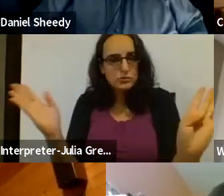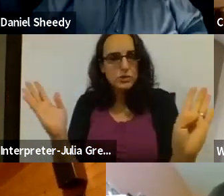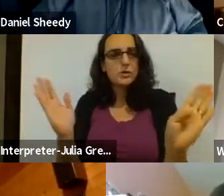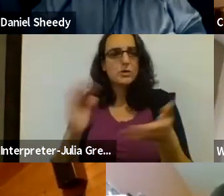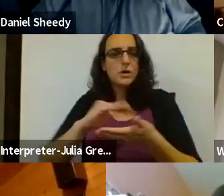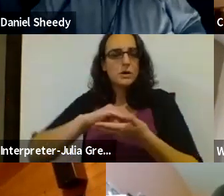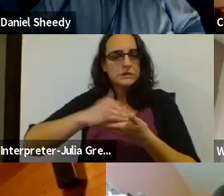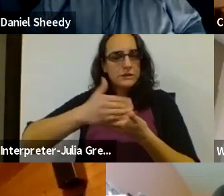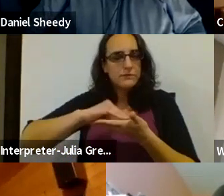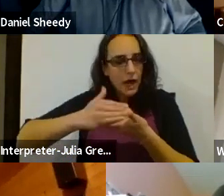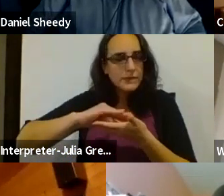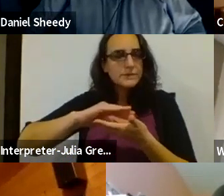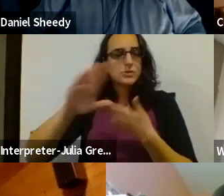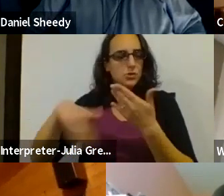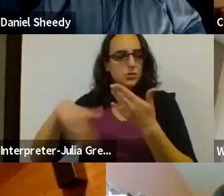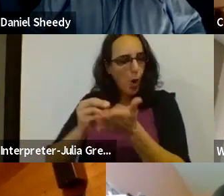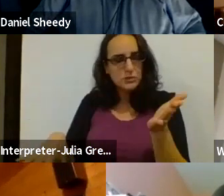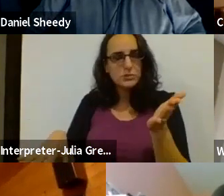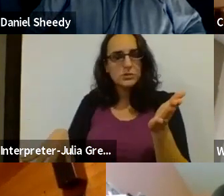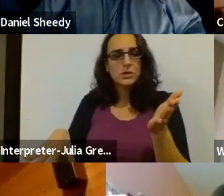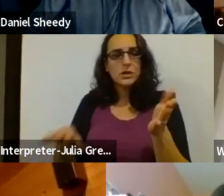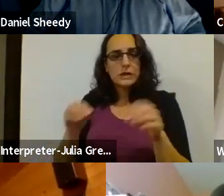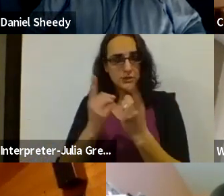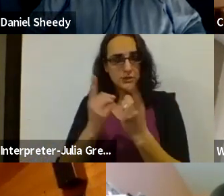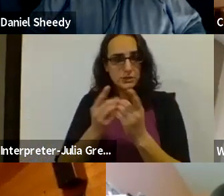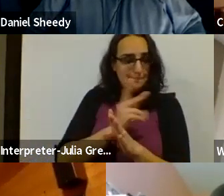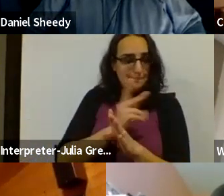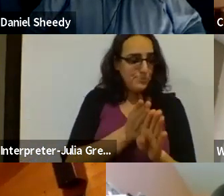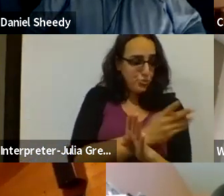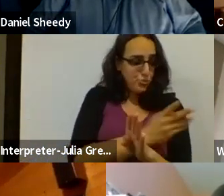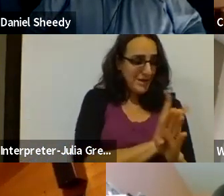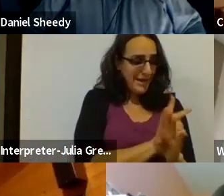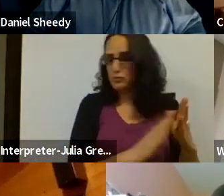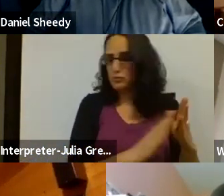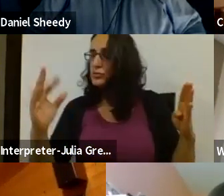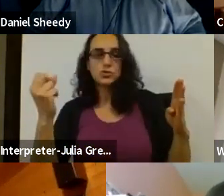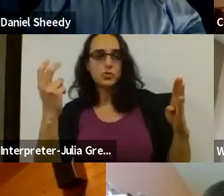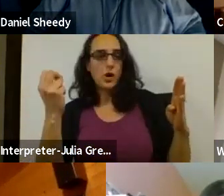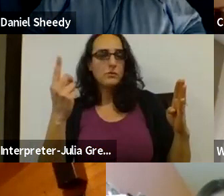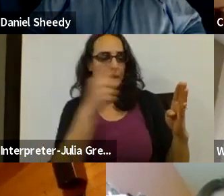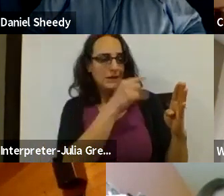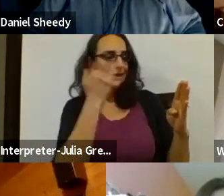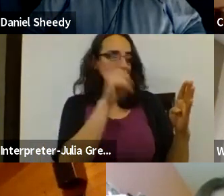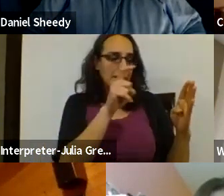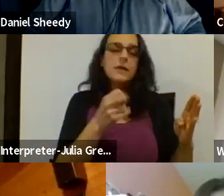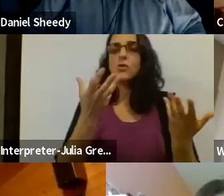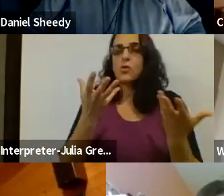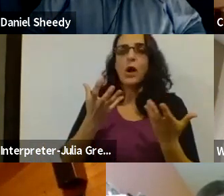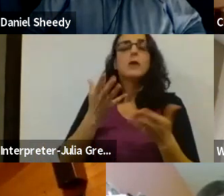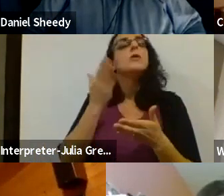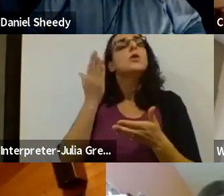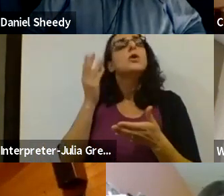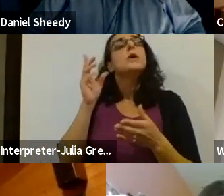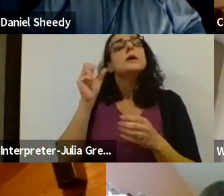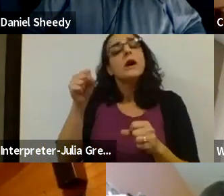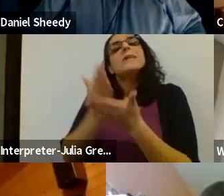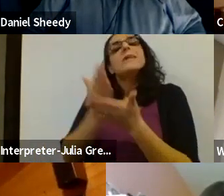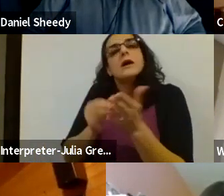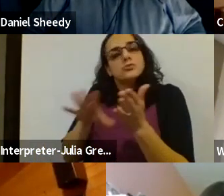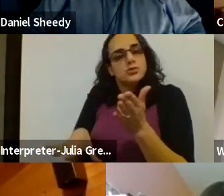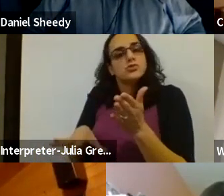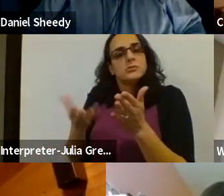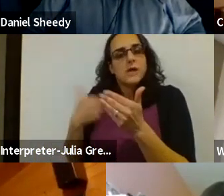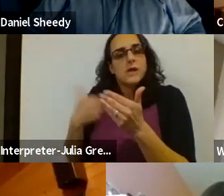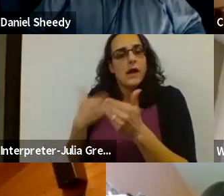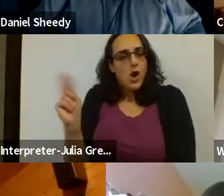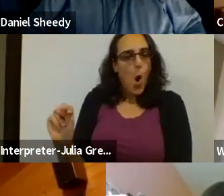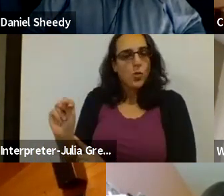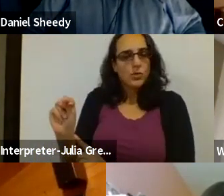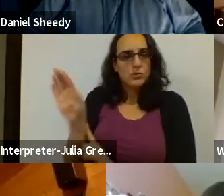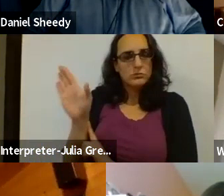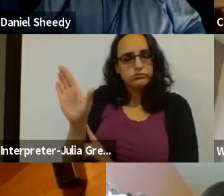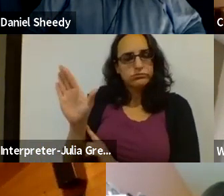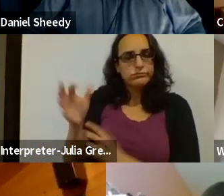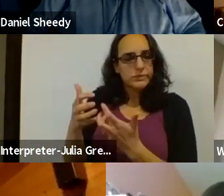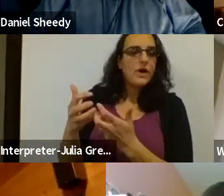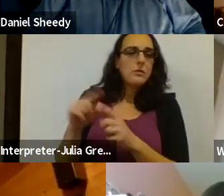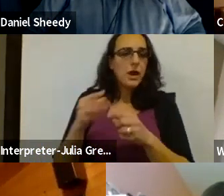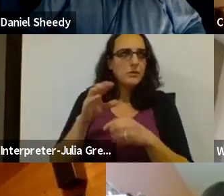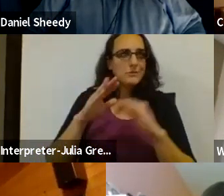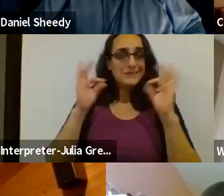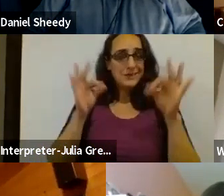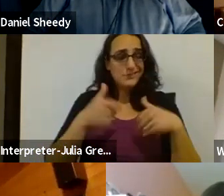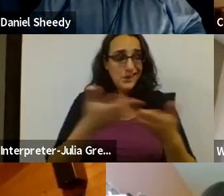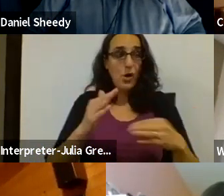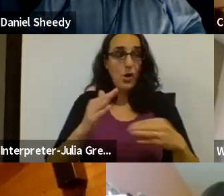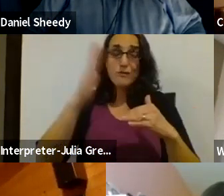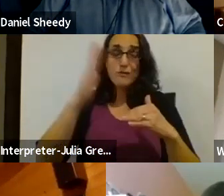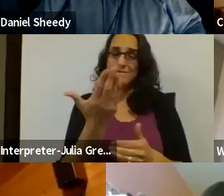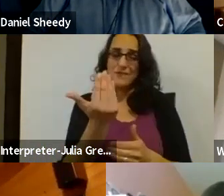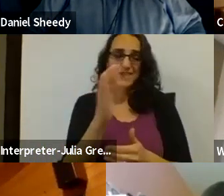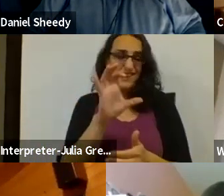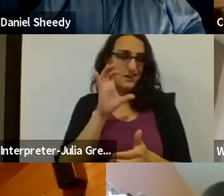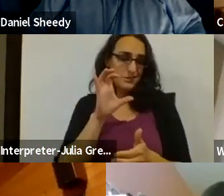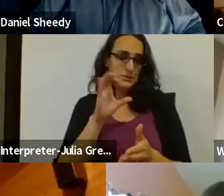Karen Winsper: All of the students across the district Pre K to 12 who needed them or or wanted them. We do have some students who chose to go the BYOB route, but definitely we handed out over 1500 devices before the start of school.